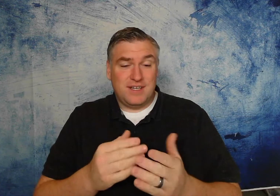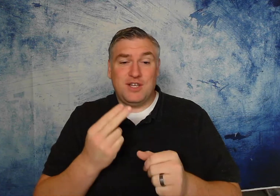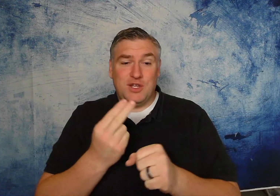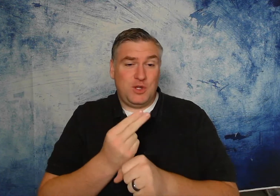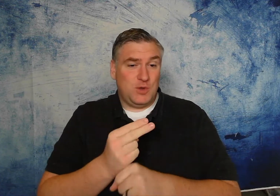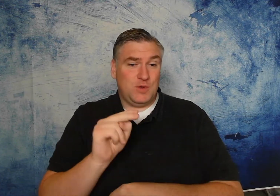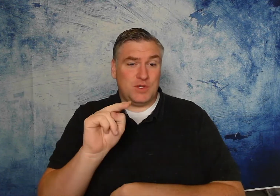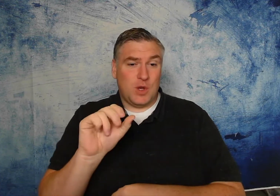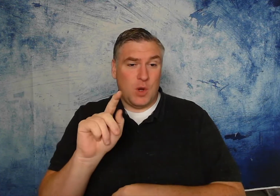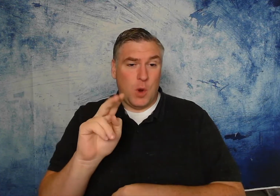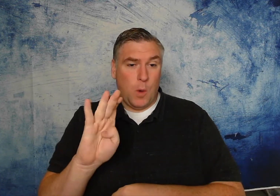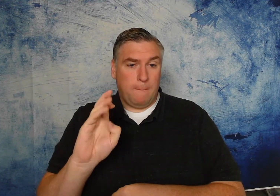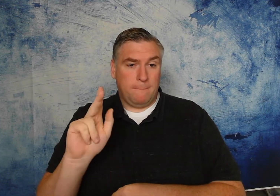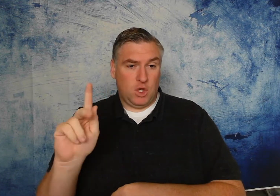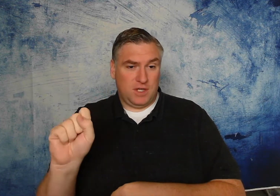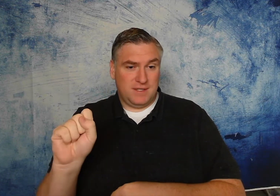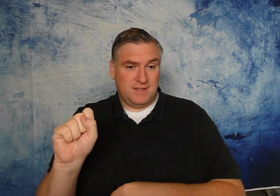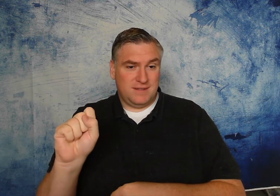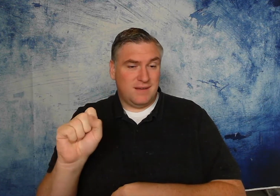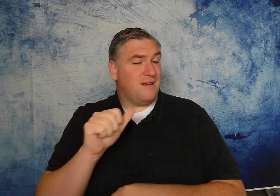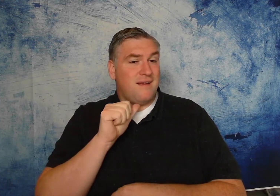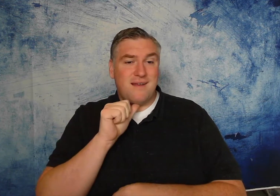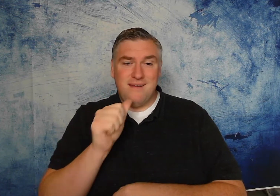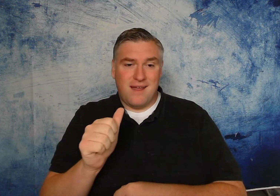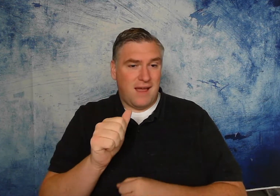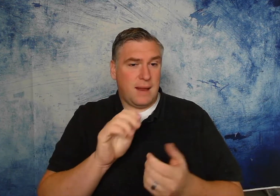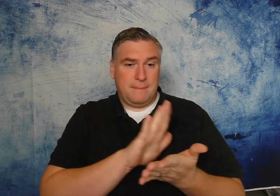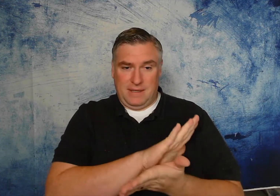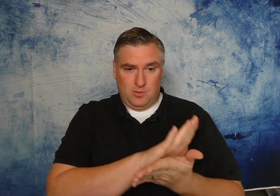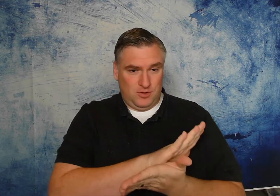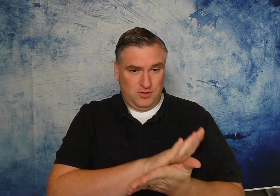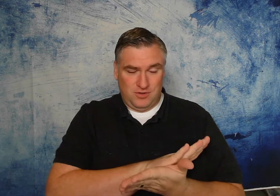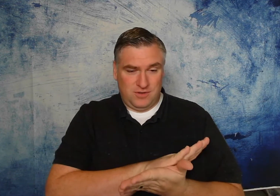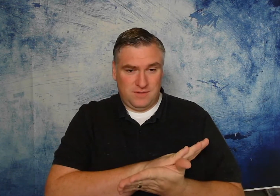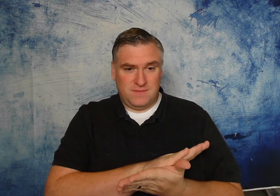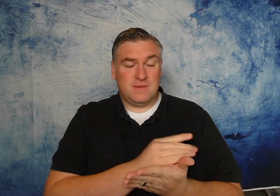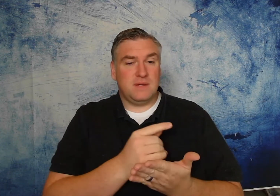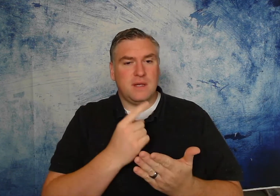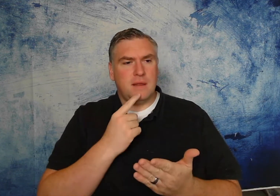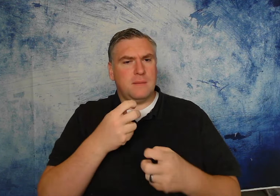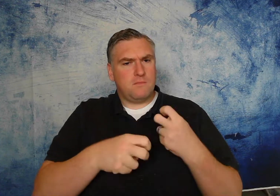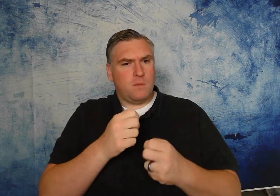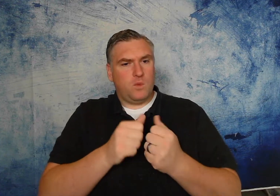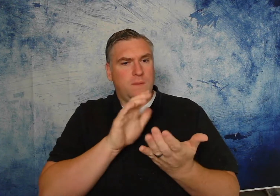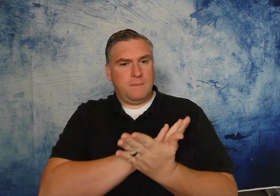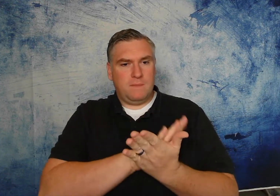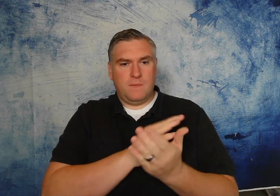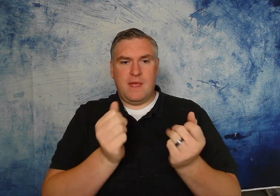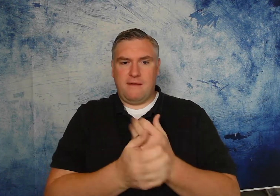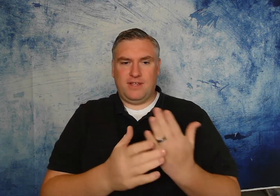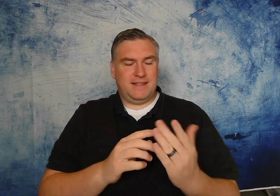Now, the researcher suggests use a Notebook - not worksheets, not papers. The problem with